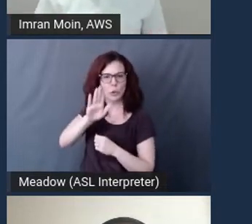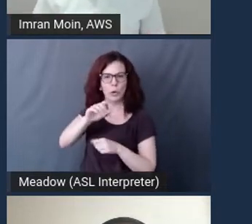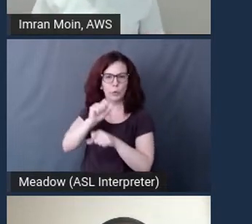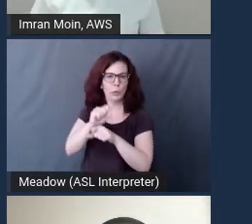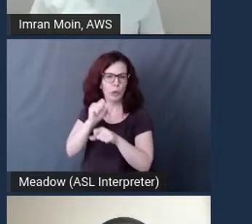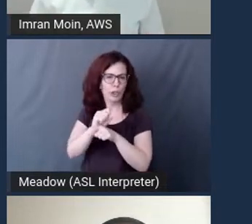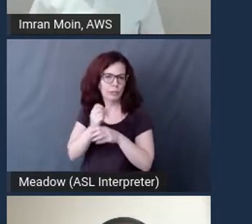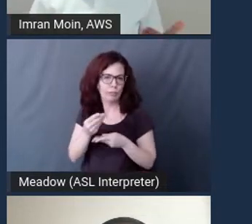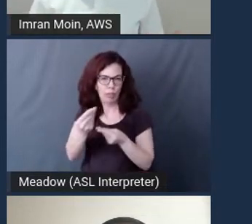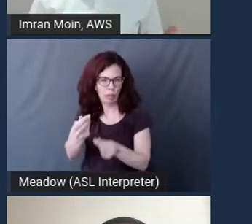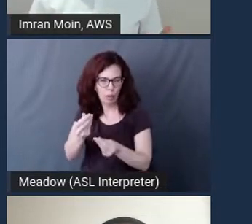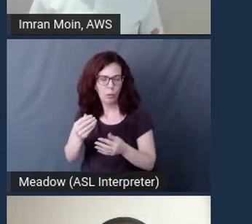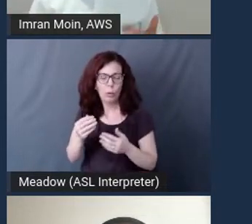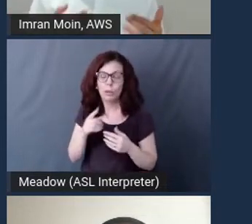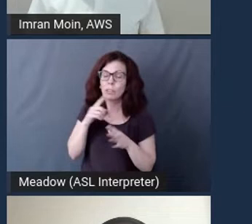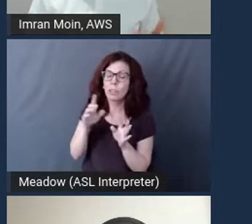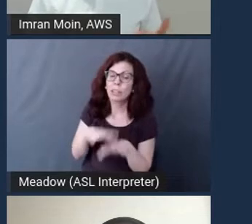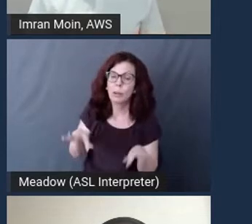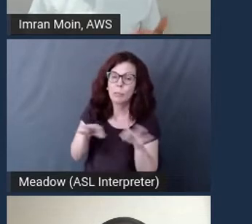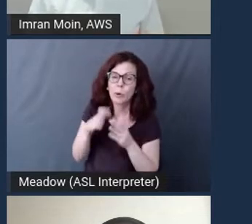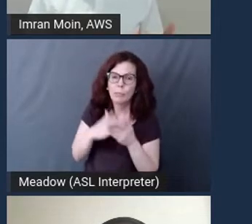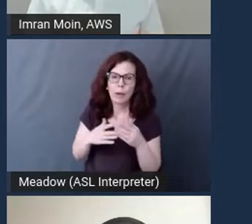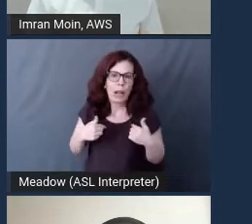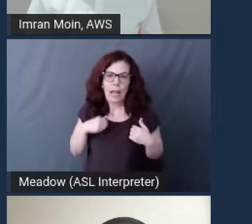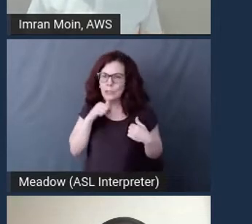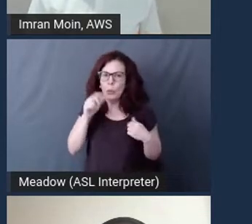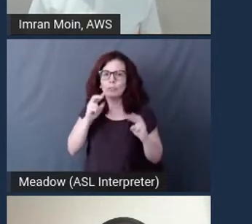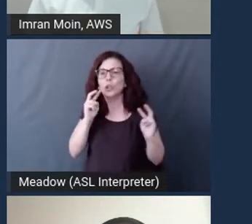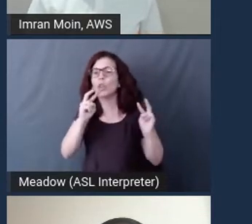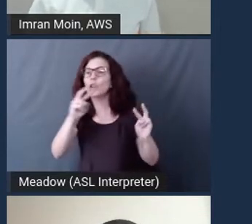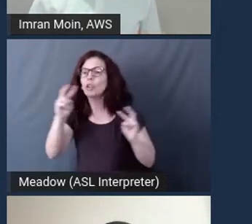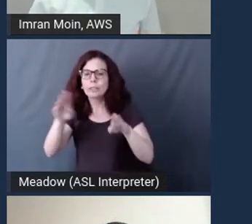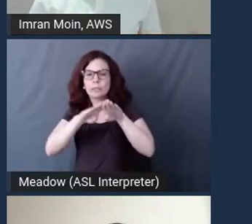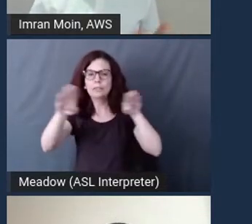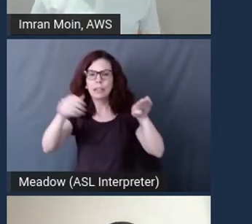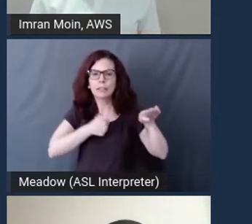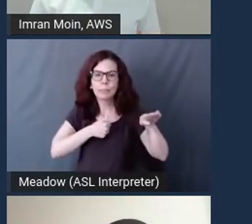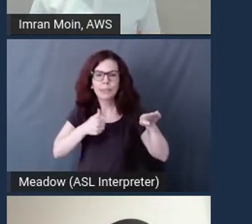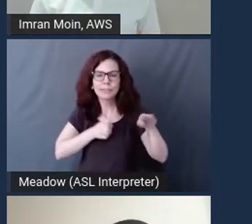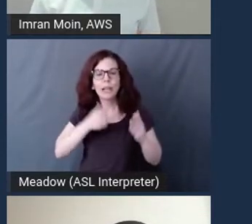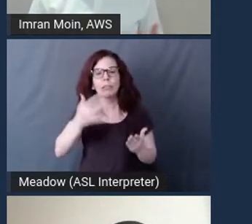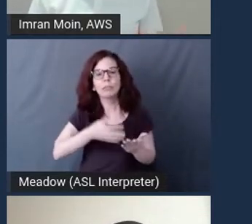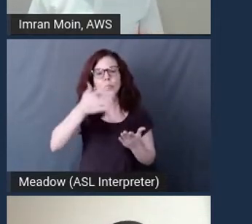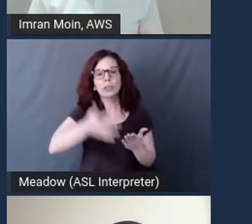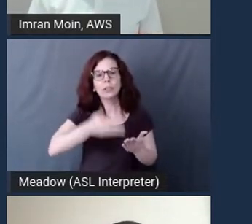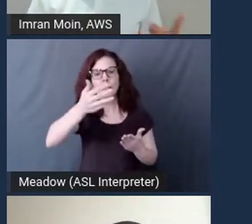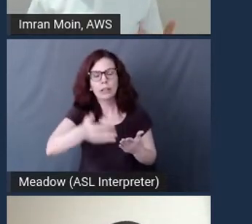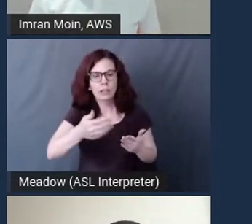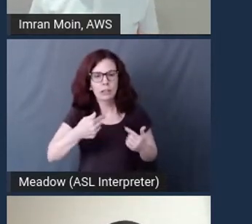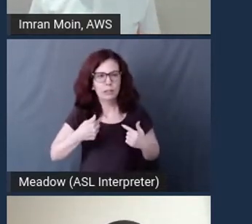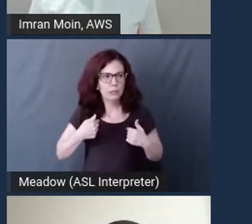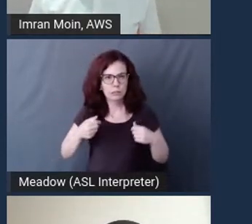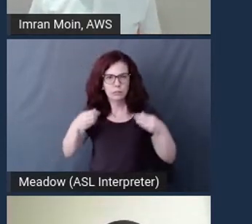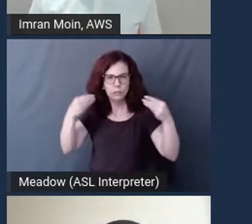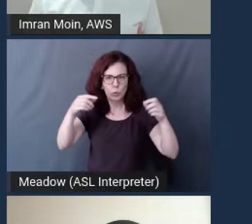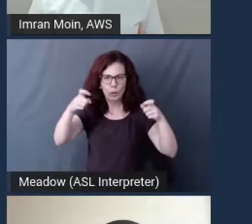The important thing is I don't have to go monitor every single shelf every so often as a store manager and I get proactive notifications